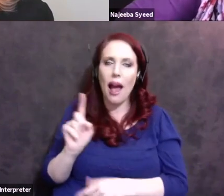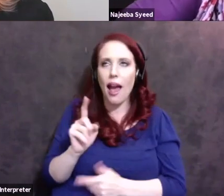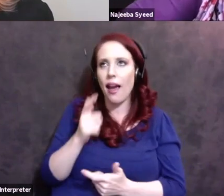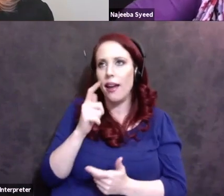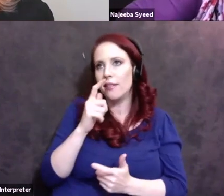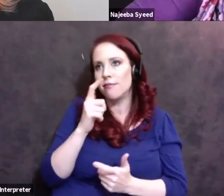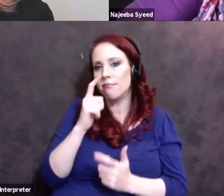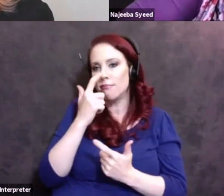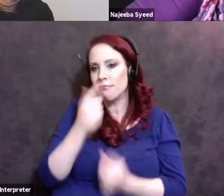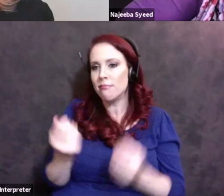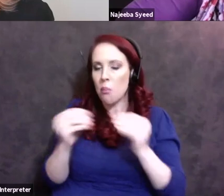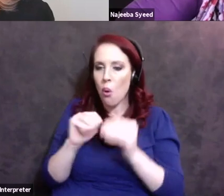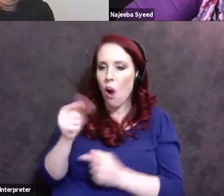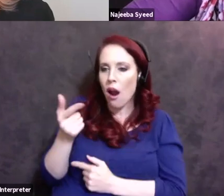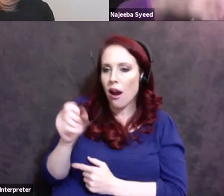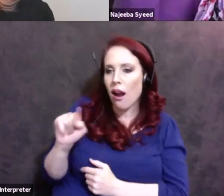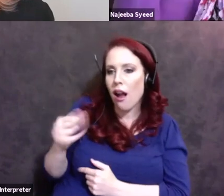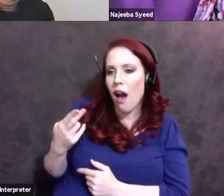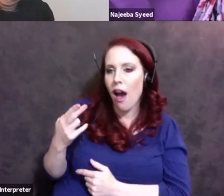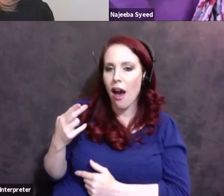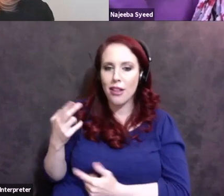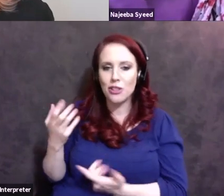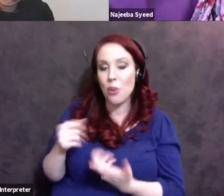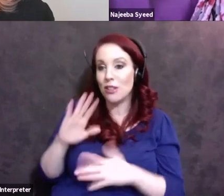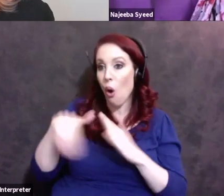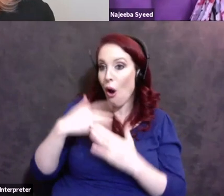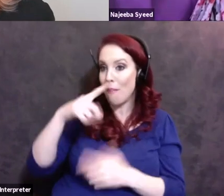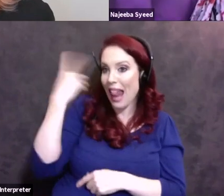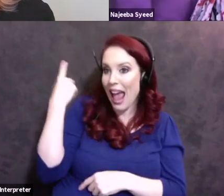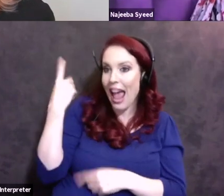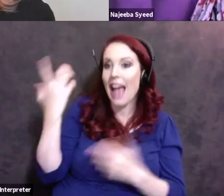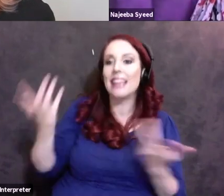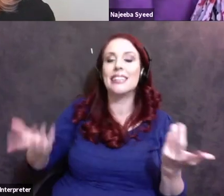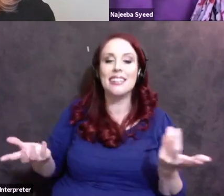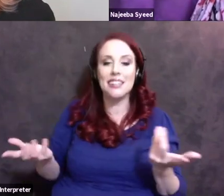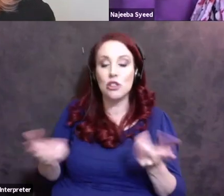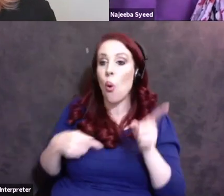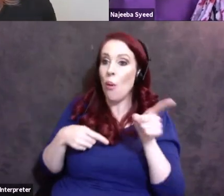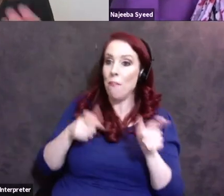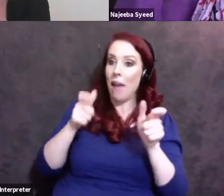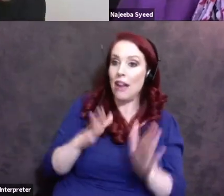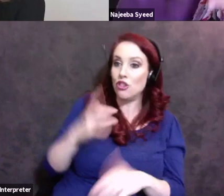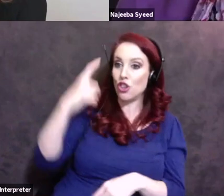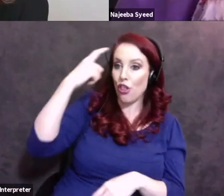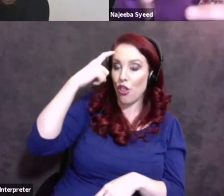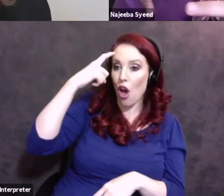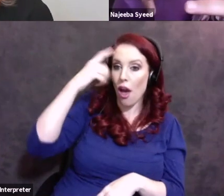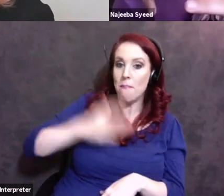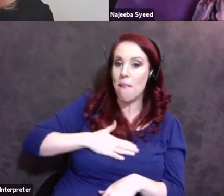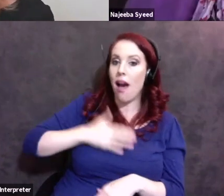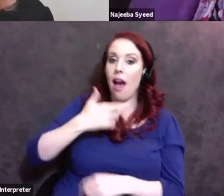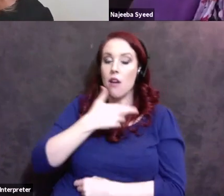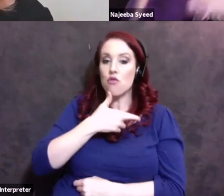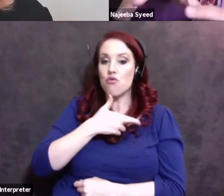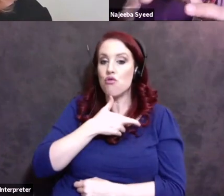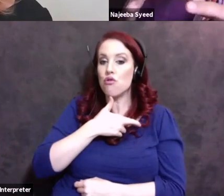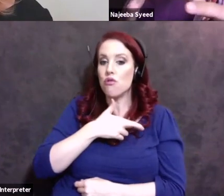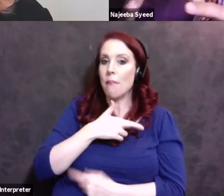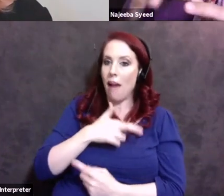into more goth and emo music so I was wearing all black, so she thought my terminal value